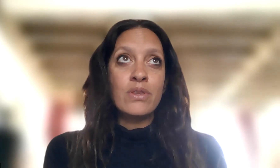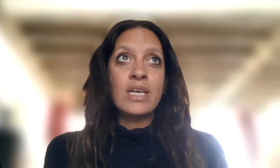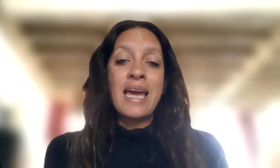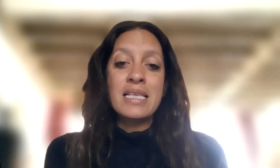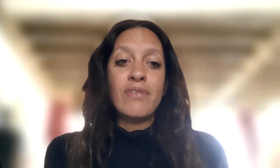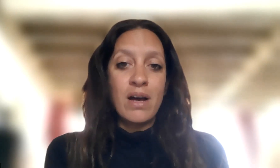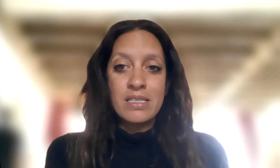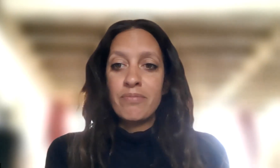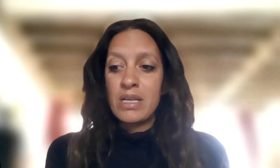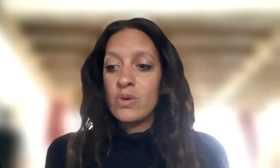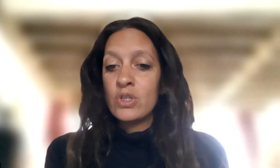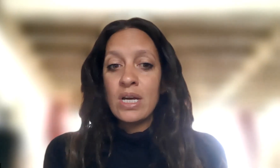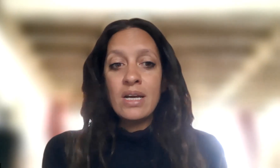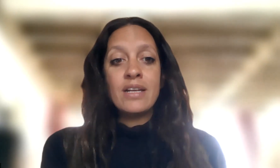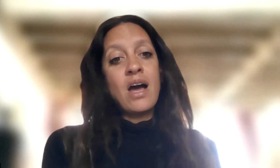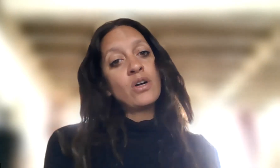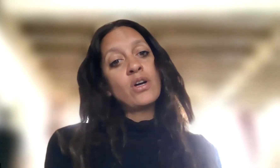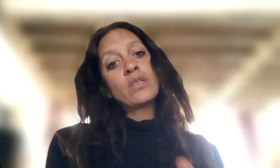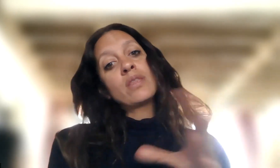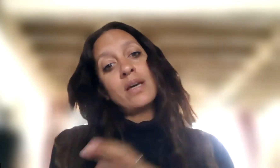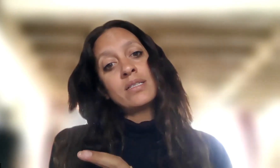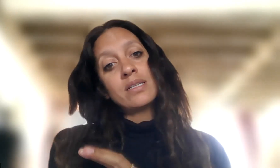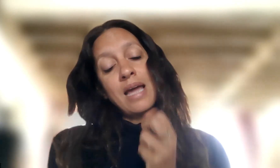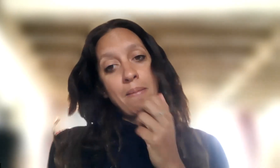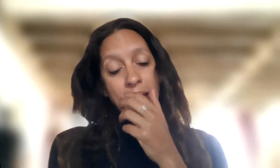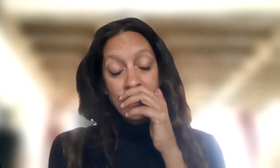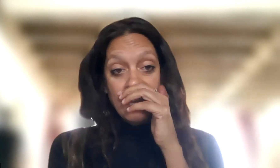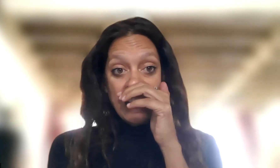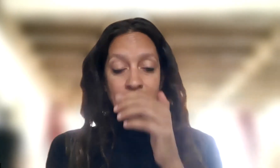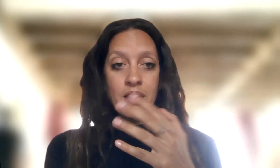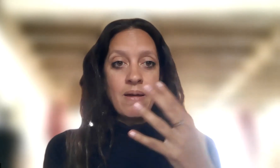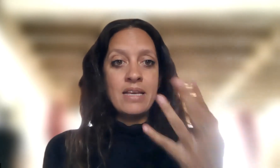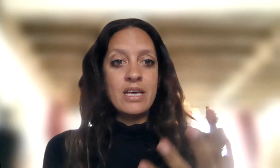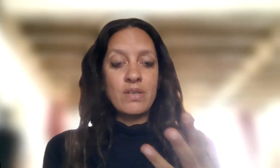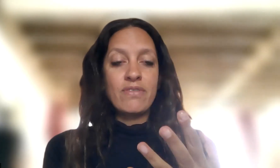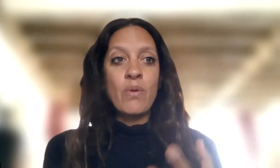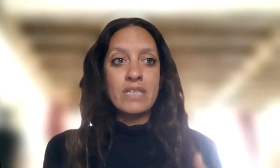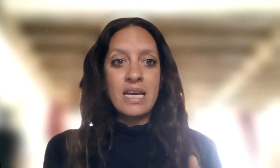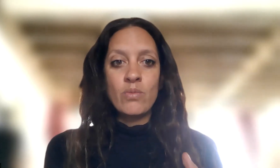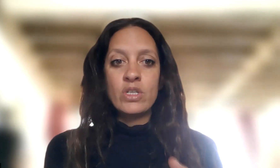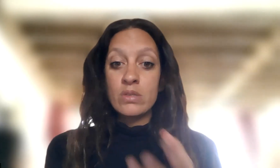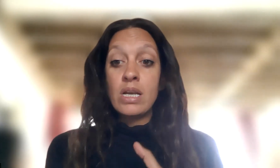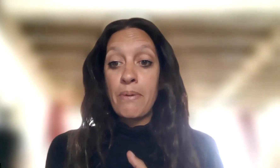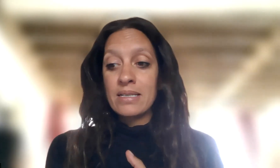and a model that works for WFP and we're new to this work and and the gains for us have been huge.